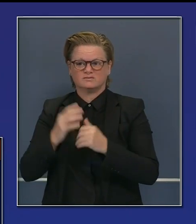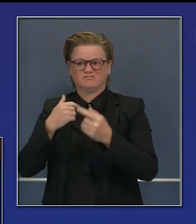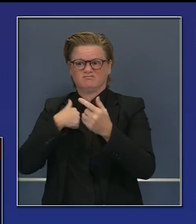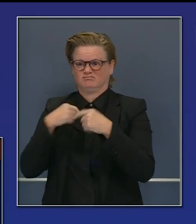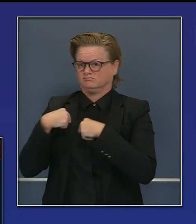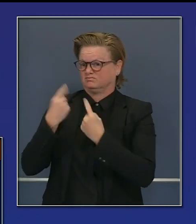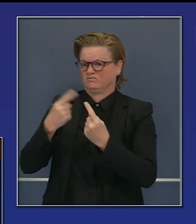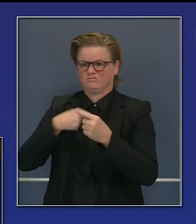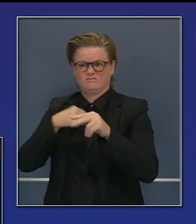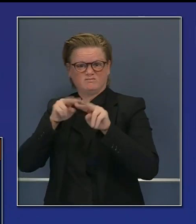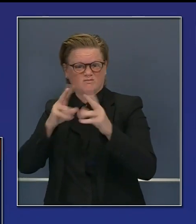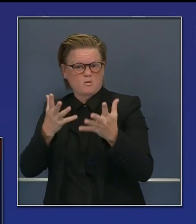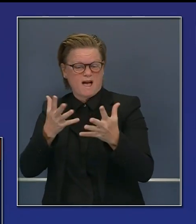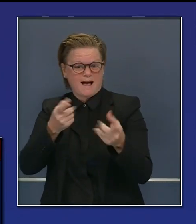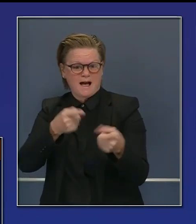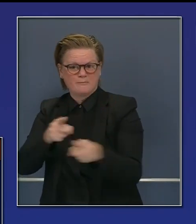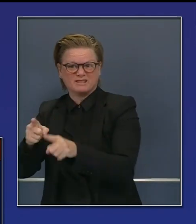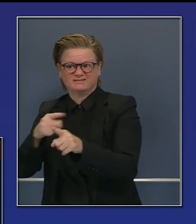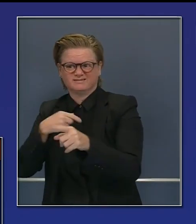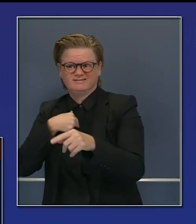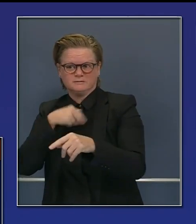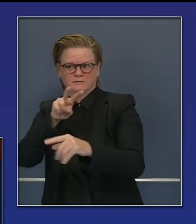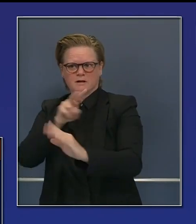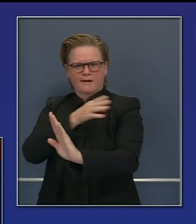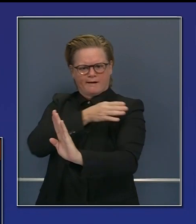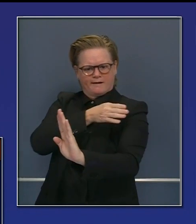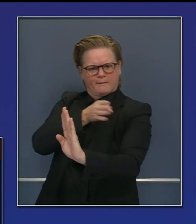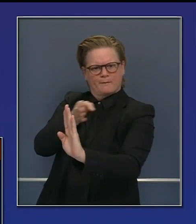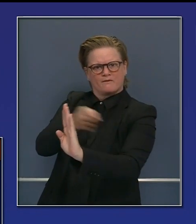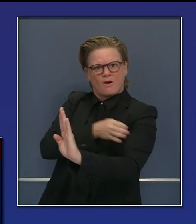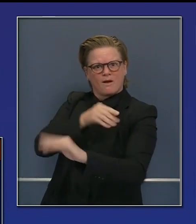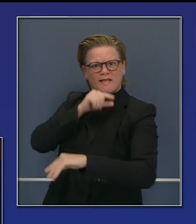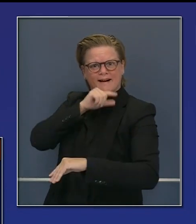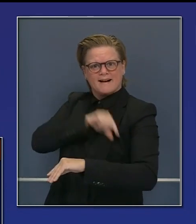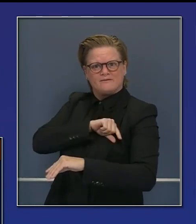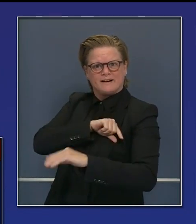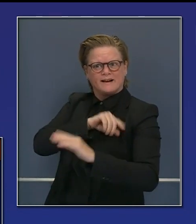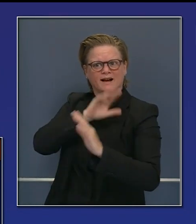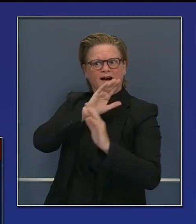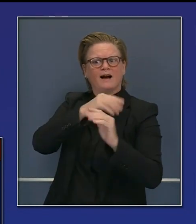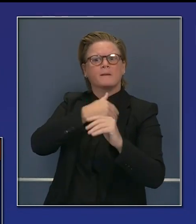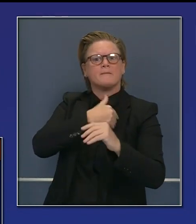SURGE. TAKE A LOOK AT WHAT HAS ALREADY BEEN HAPPENING.